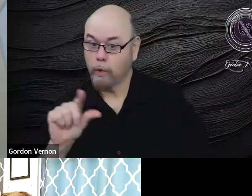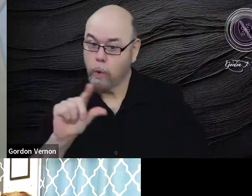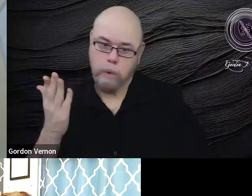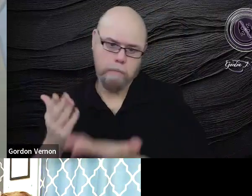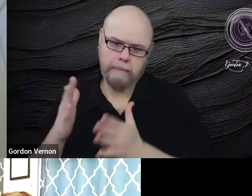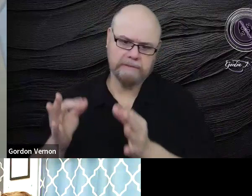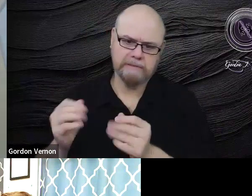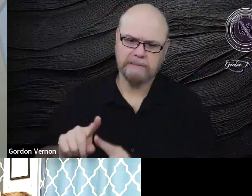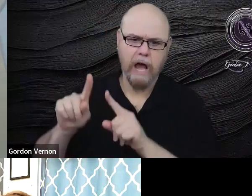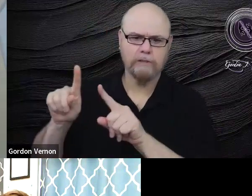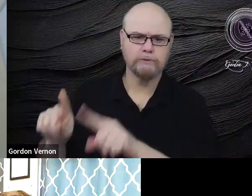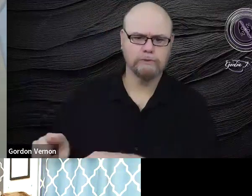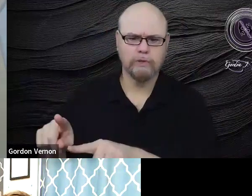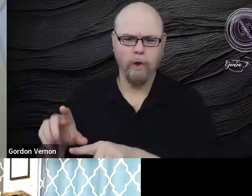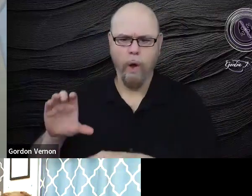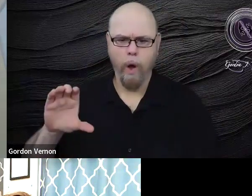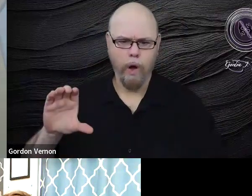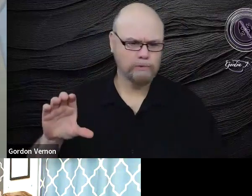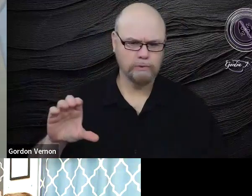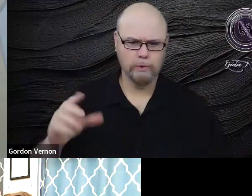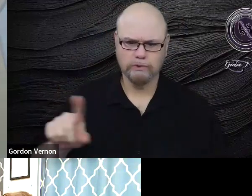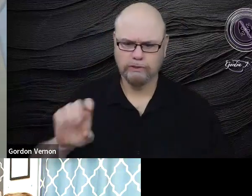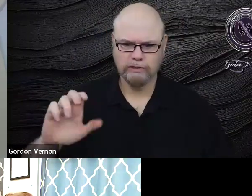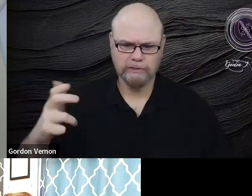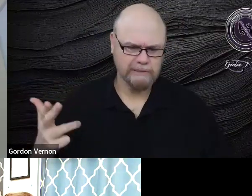of this dot cloud showing that participants move